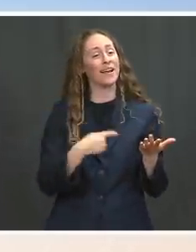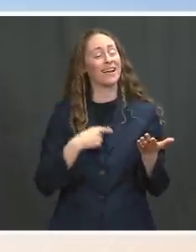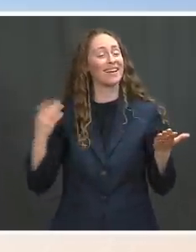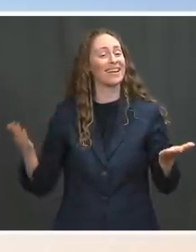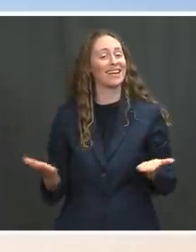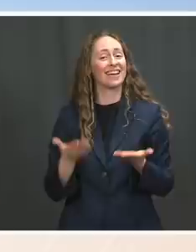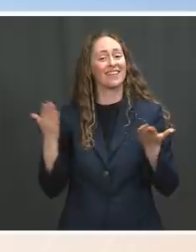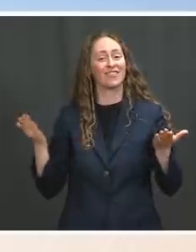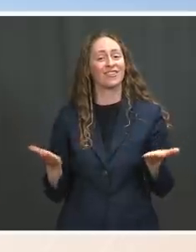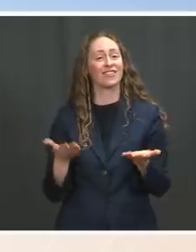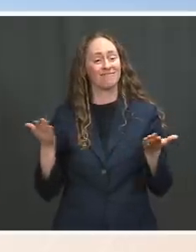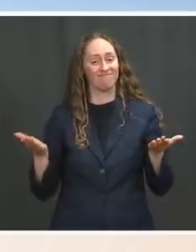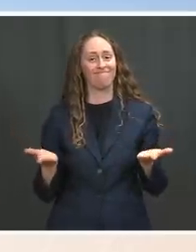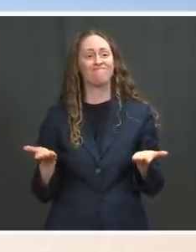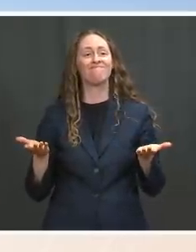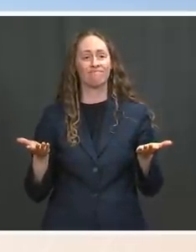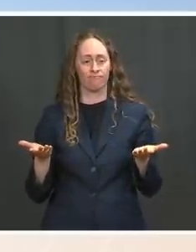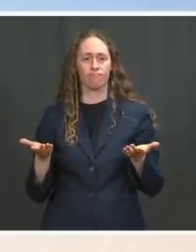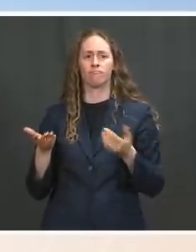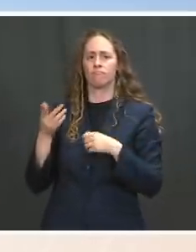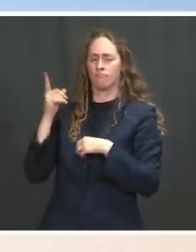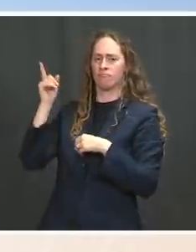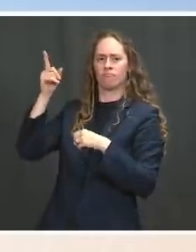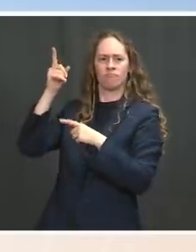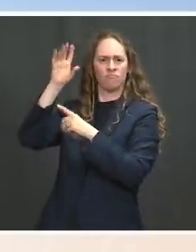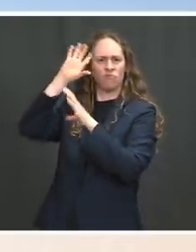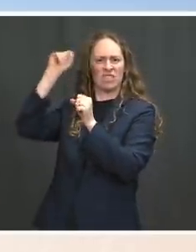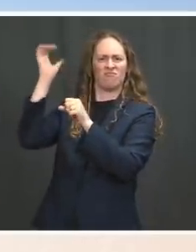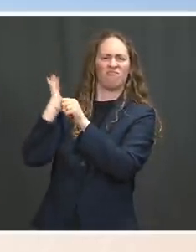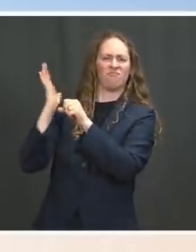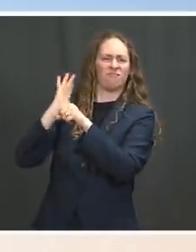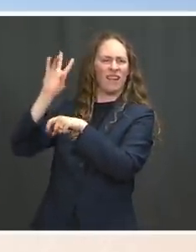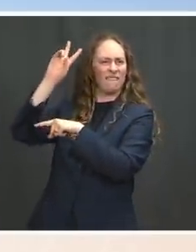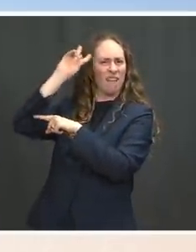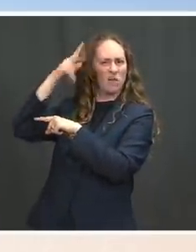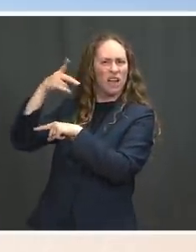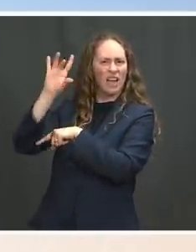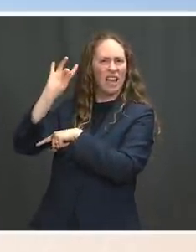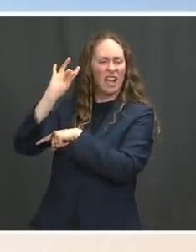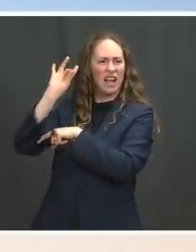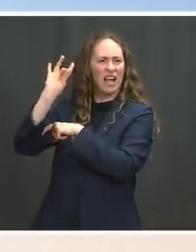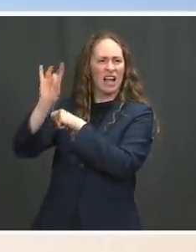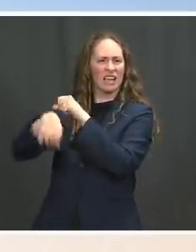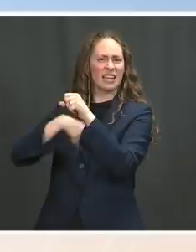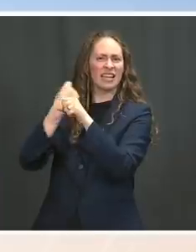as Vice President for eight years -- that when you when you walk in and you're the leader of the free world and you're overseeing a country